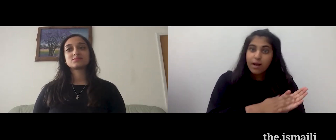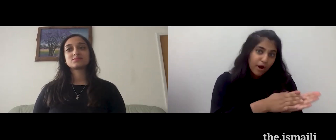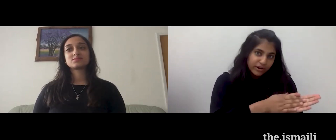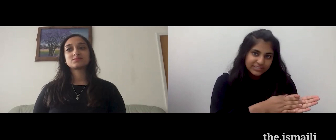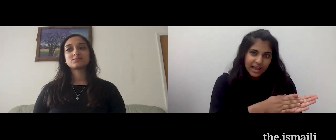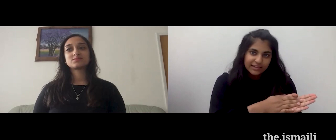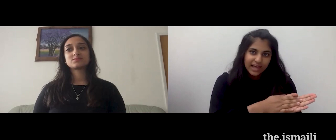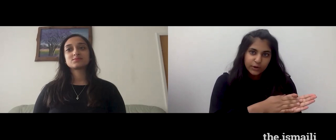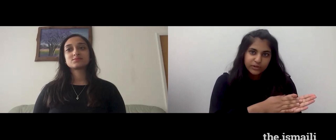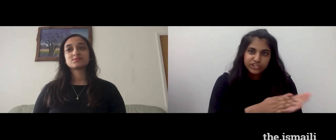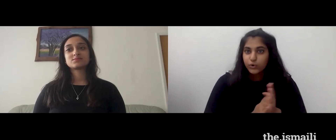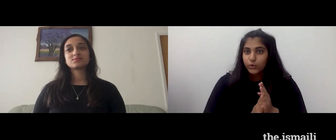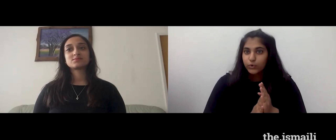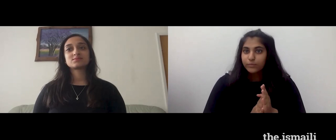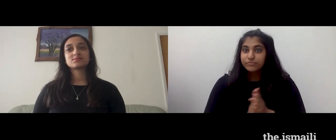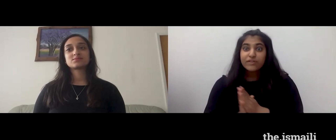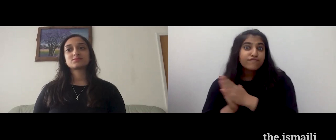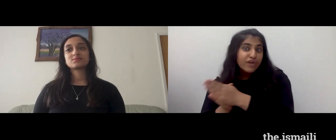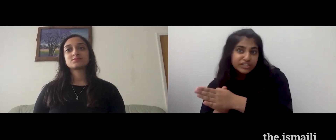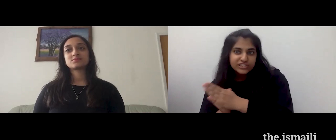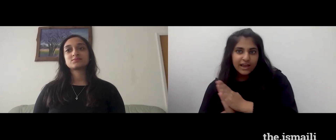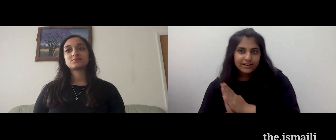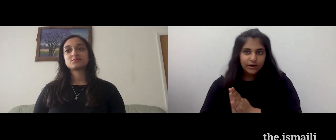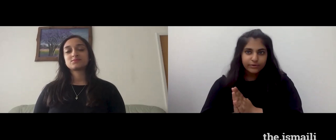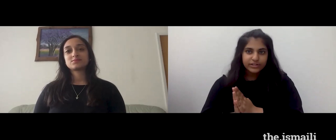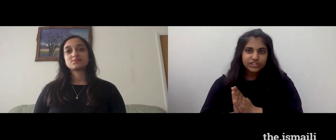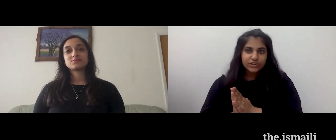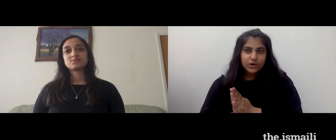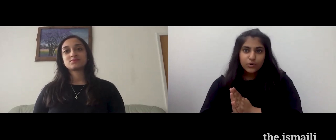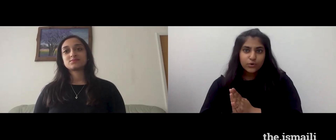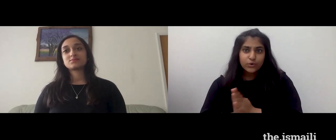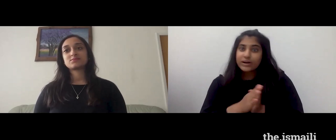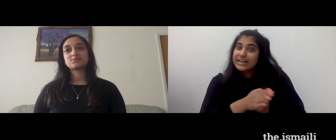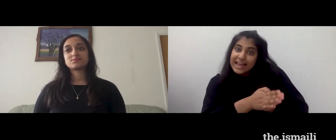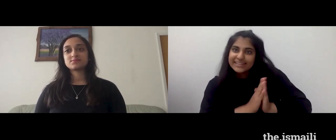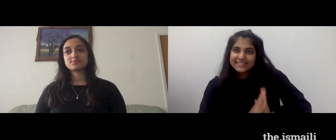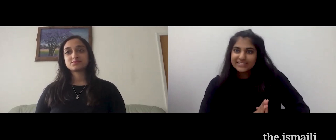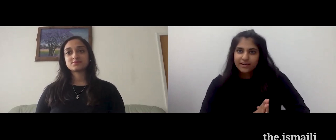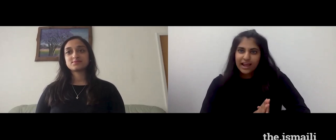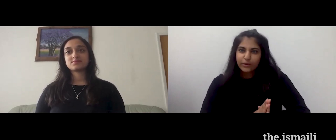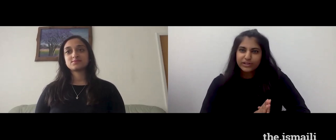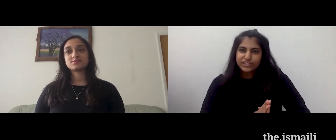American Sign language or French Sign Language or Kenyan Sign Language.